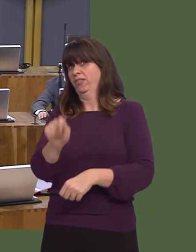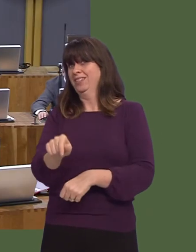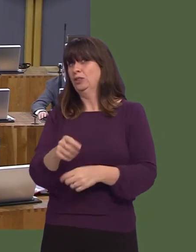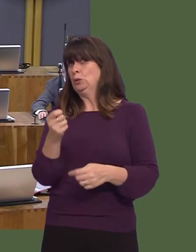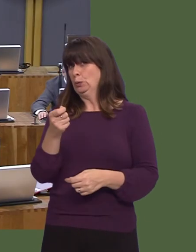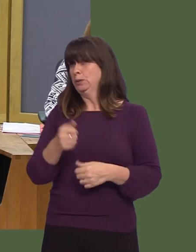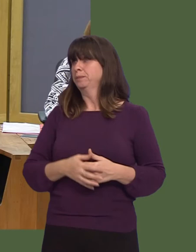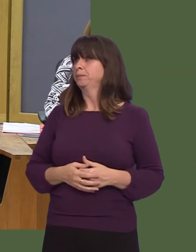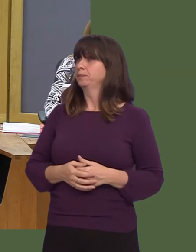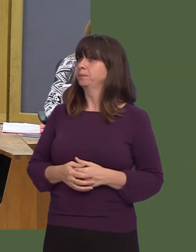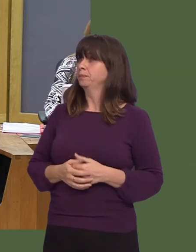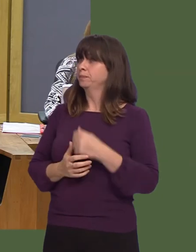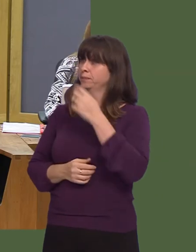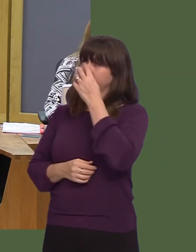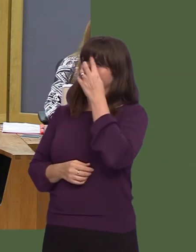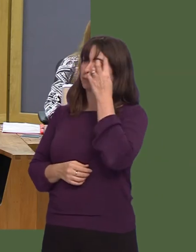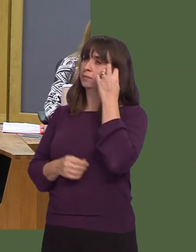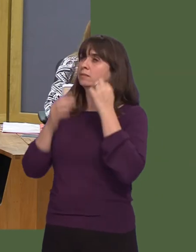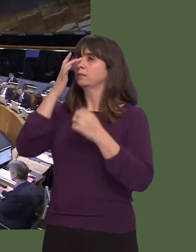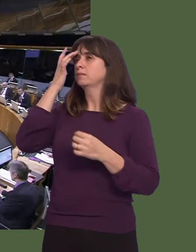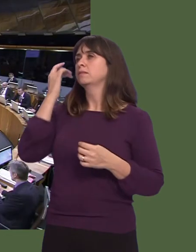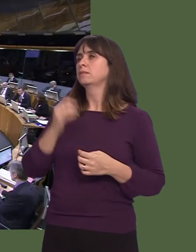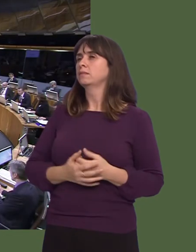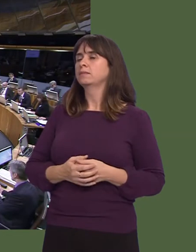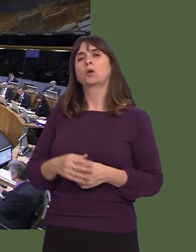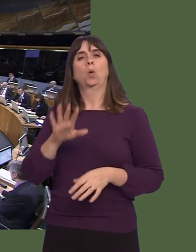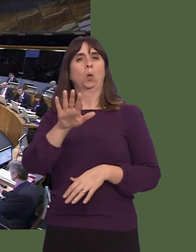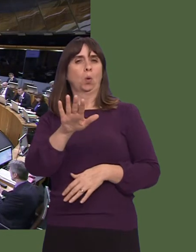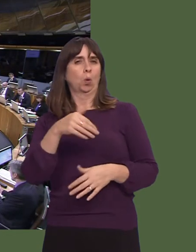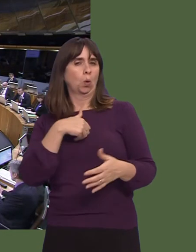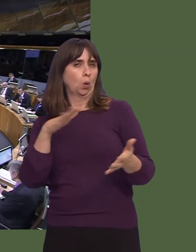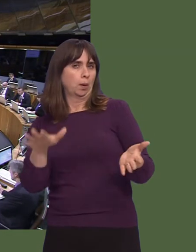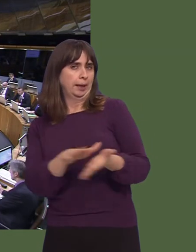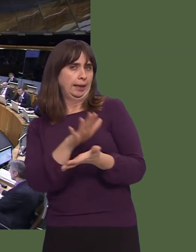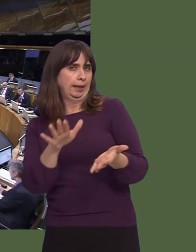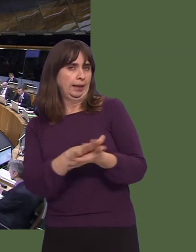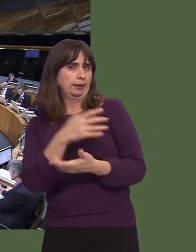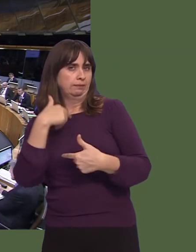David Melding AM: First Minister, I was very pleased to hear that the health Cabinet Secretary